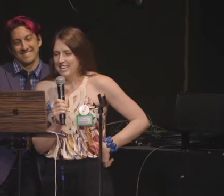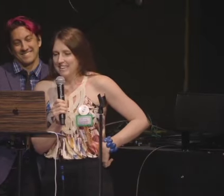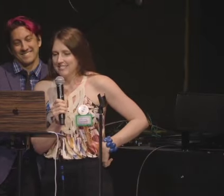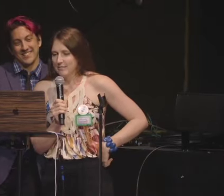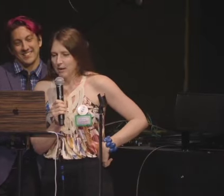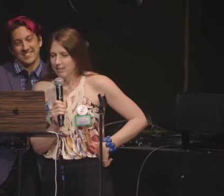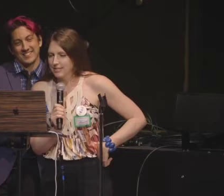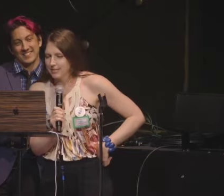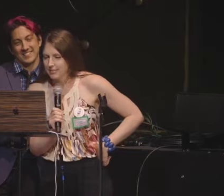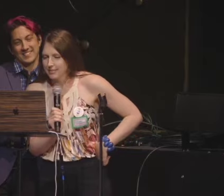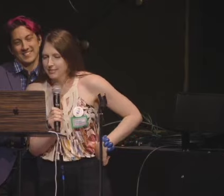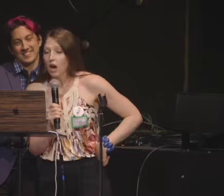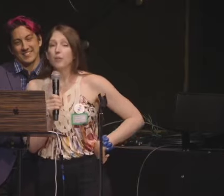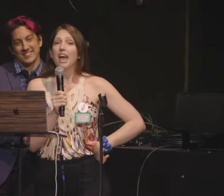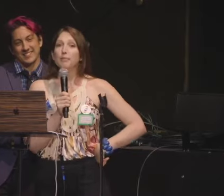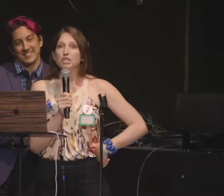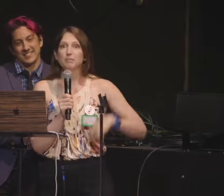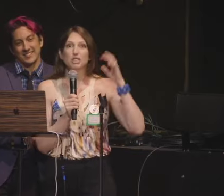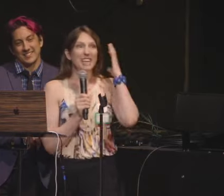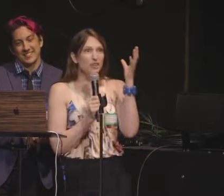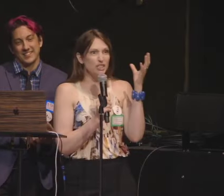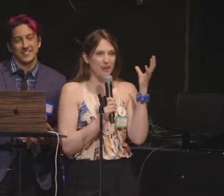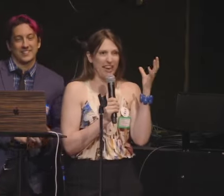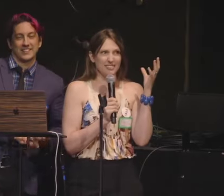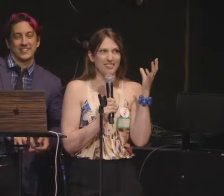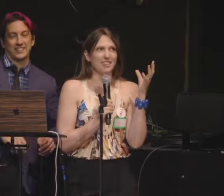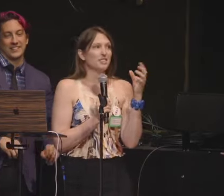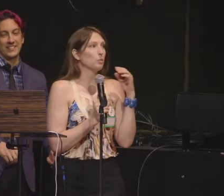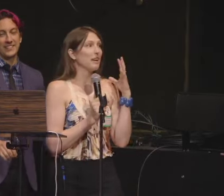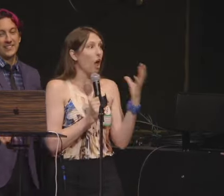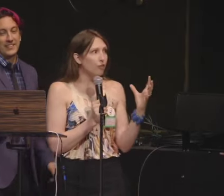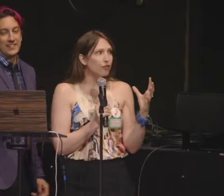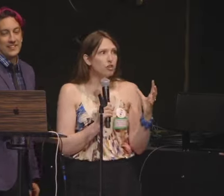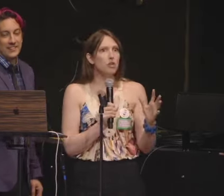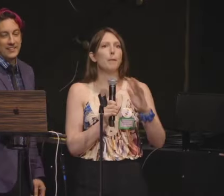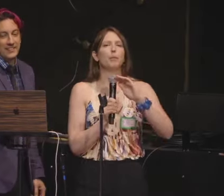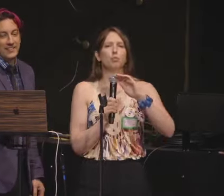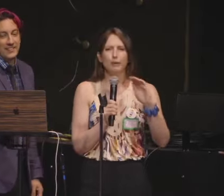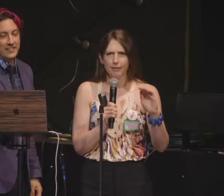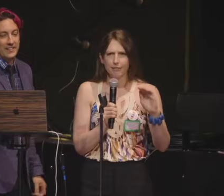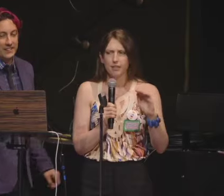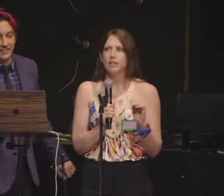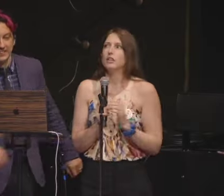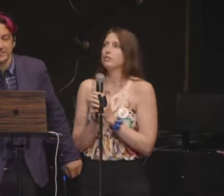And what else? Oh, caption as much sound as you can. So be colorful but brief.